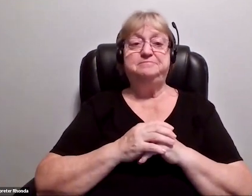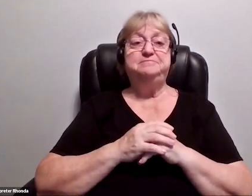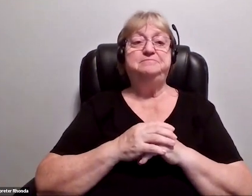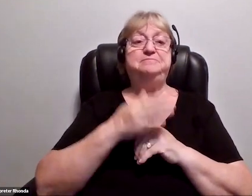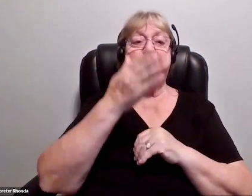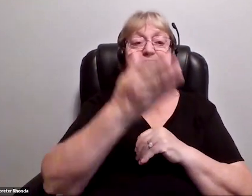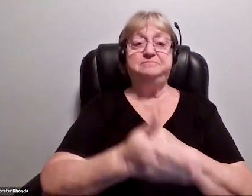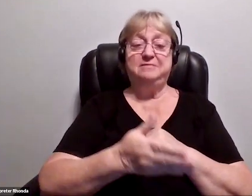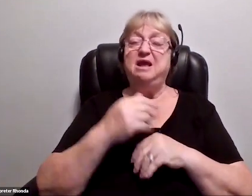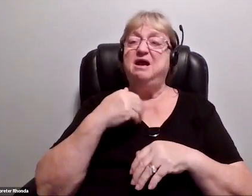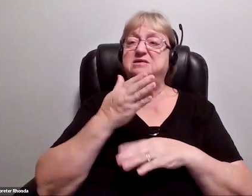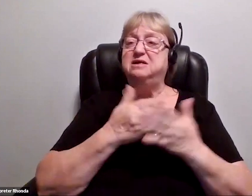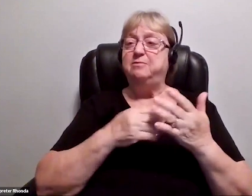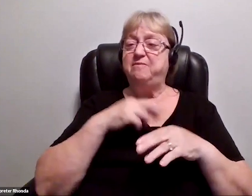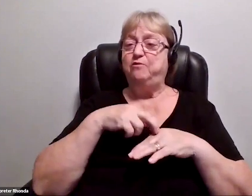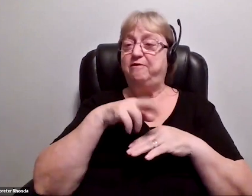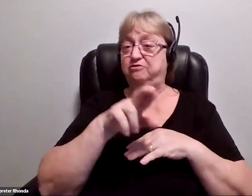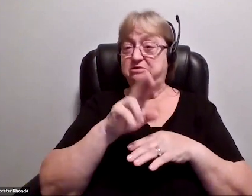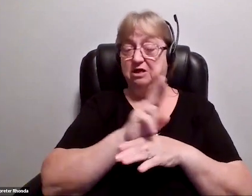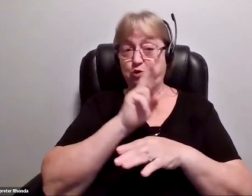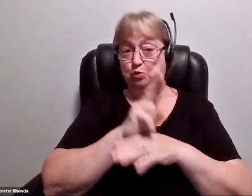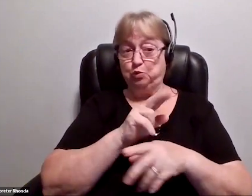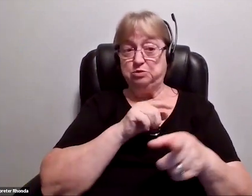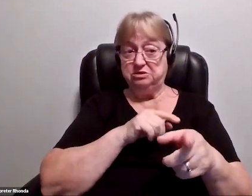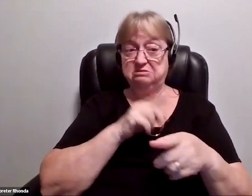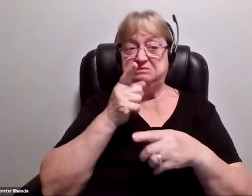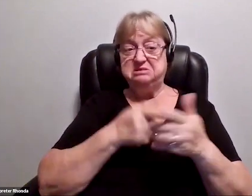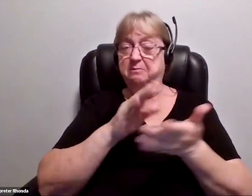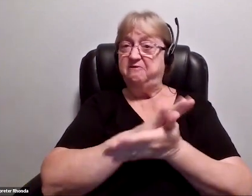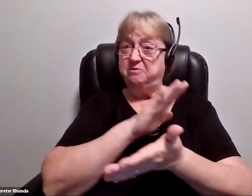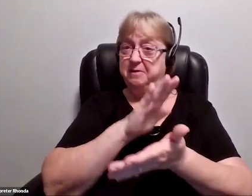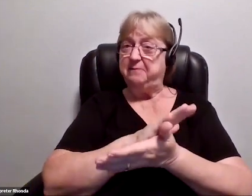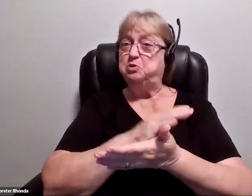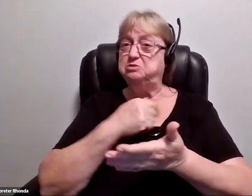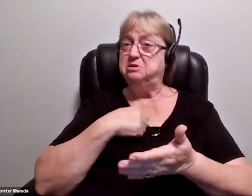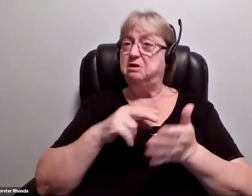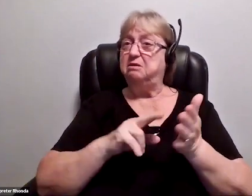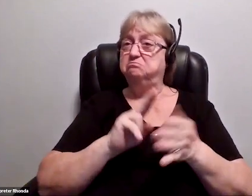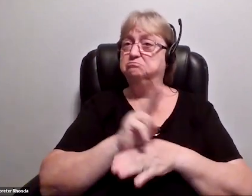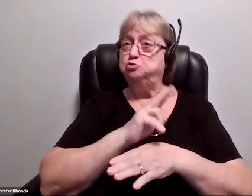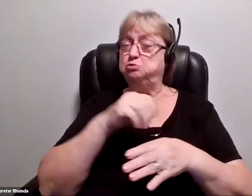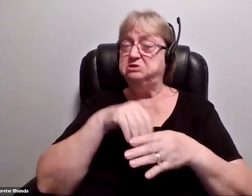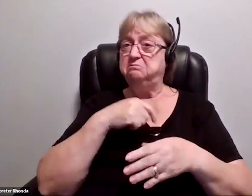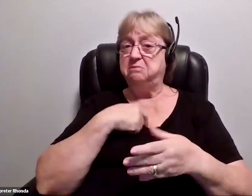I used in the presentation, some of the papers that I used in the slides.